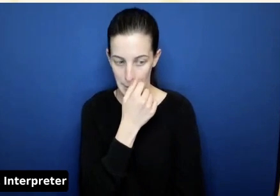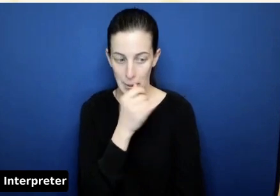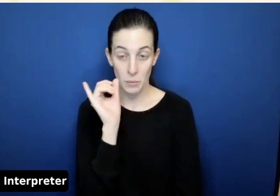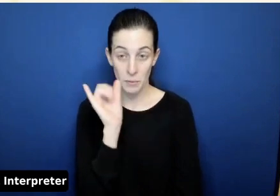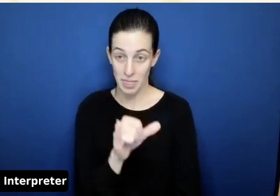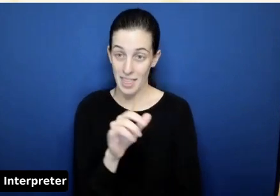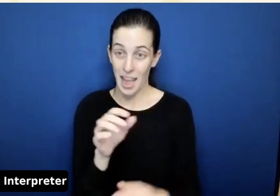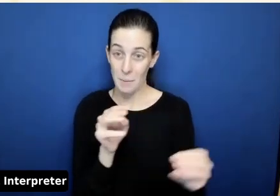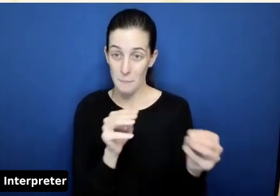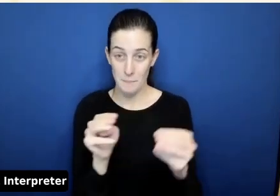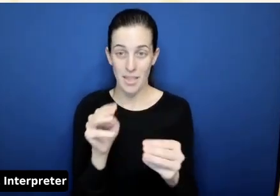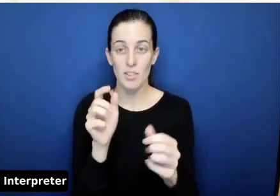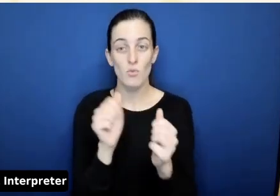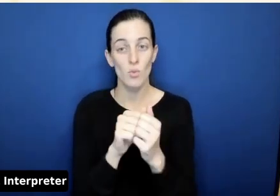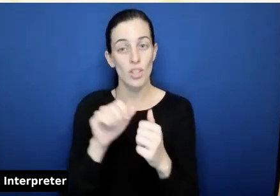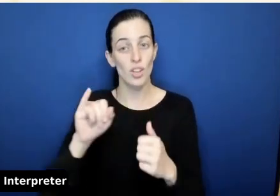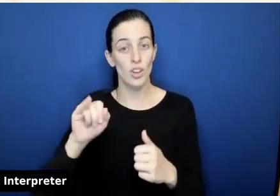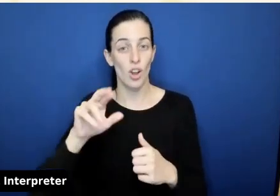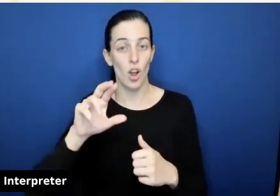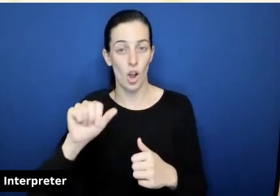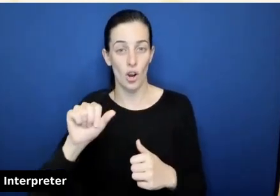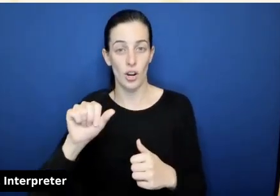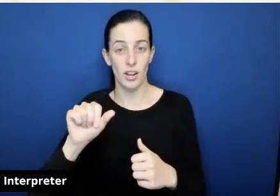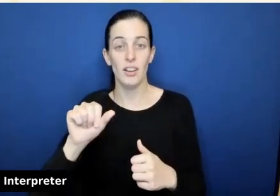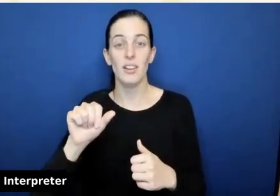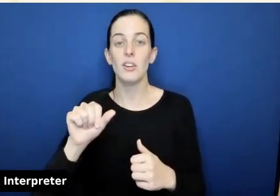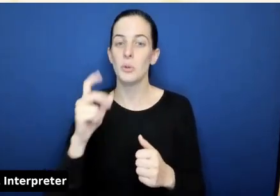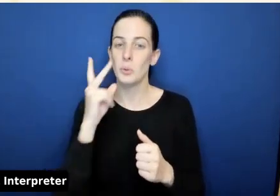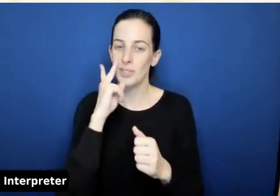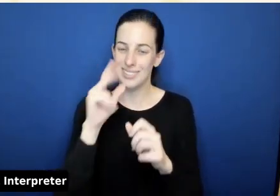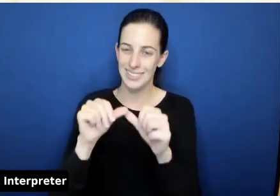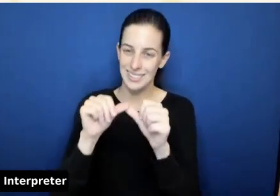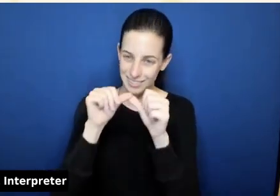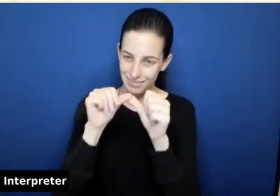with aria-activedescendant on the container element, use it with care.